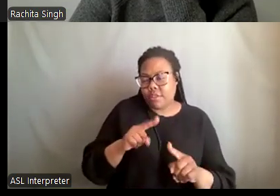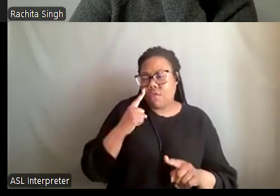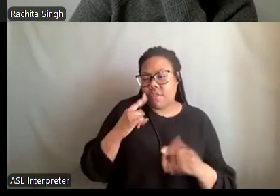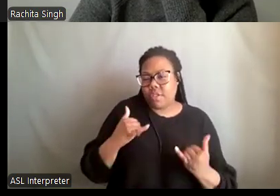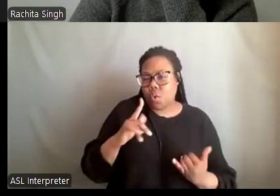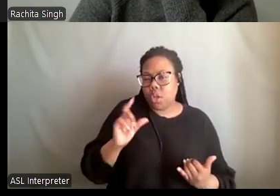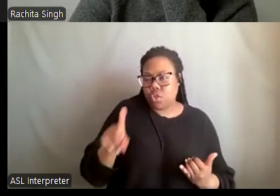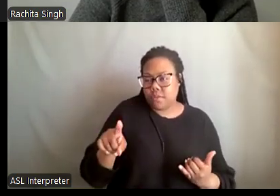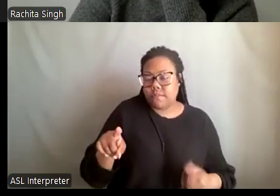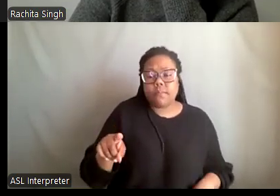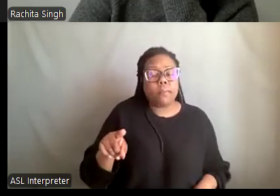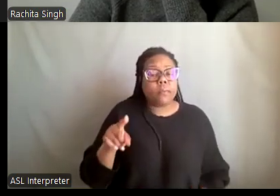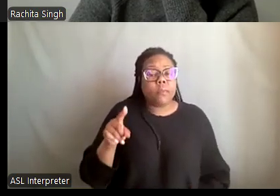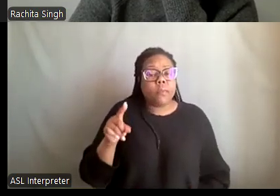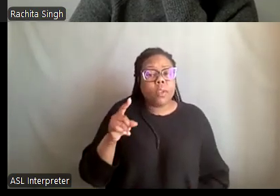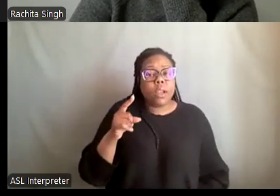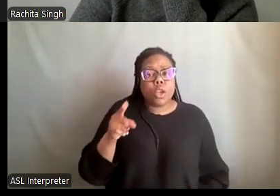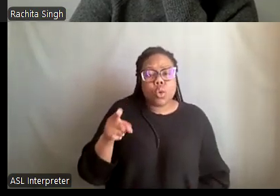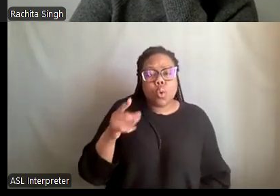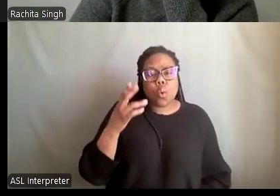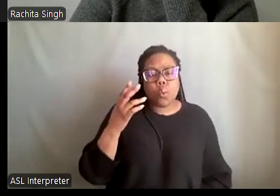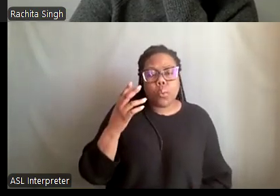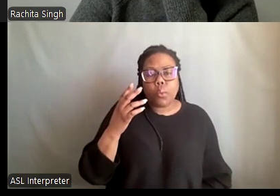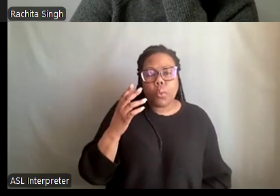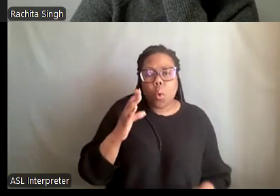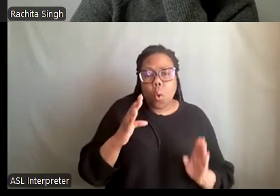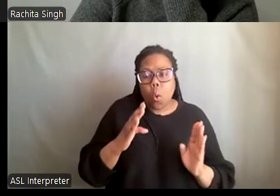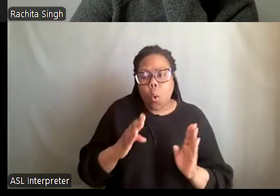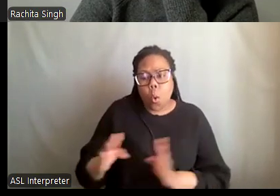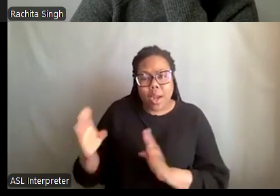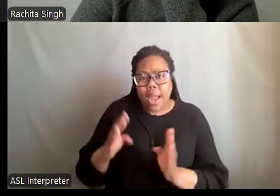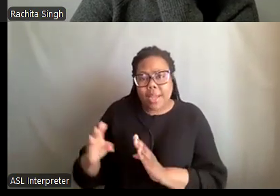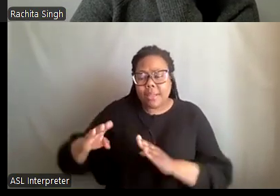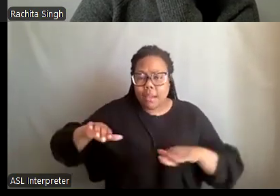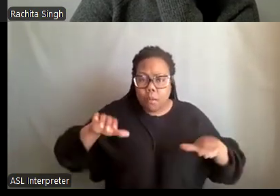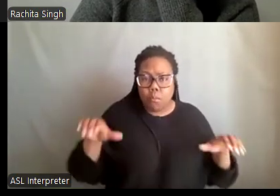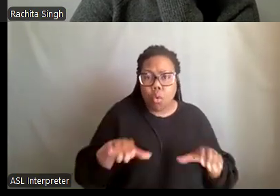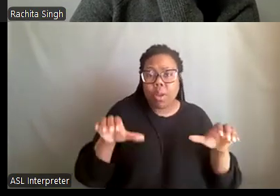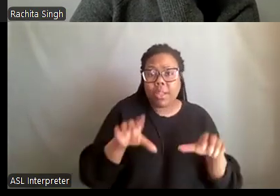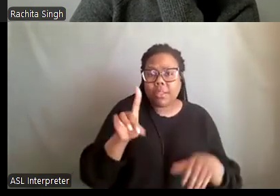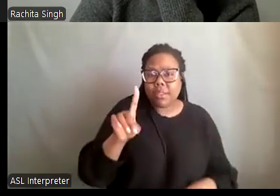answer this next question first and then anyone else can jump in. Why do you think organizing and mobilizing